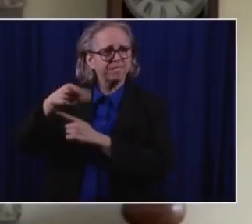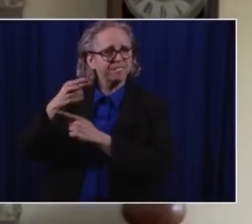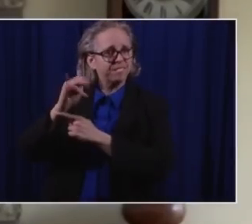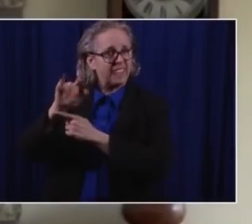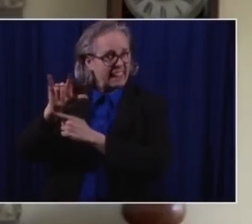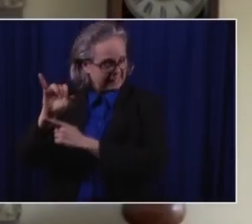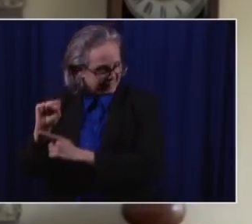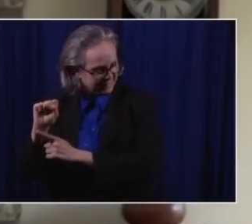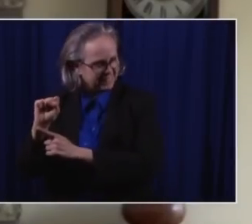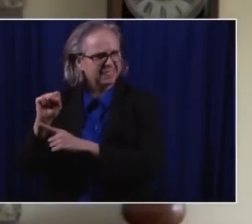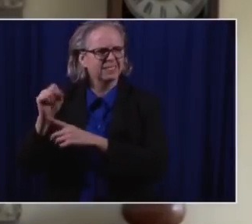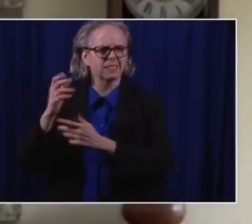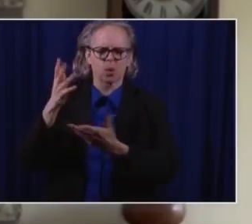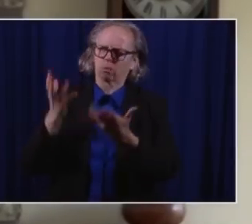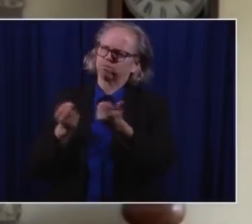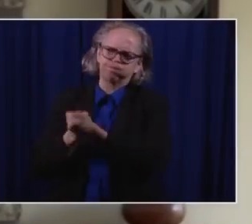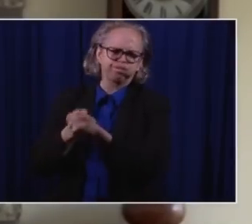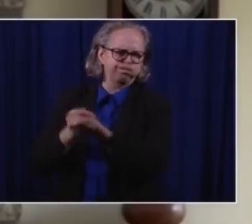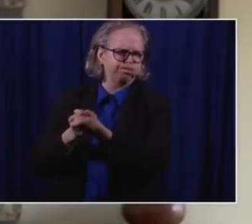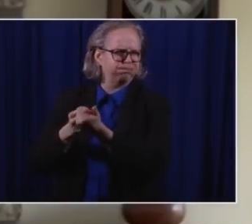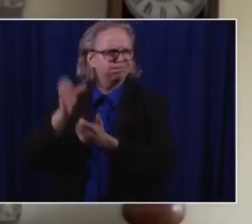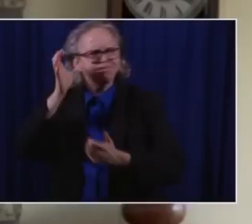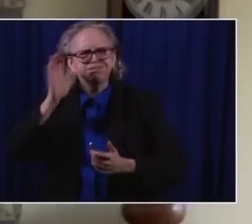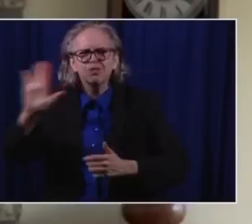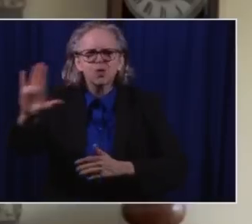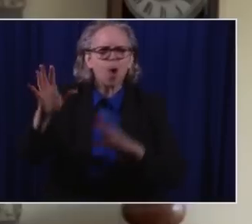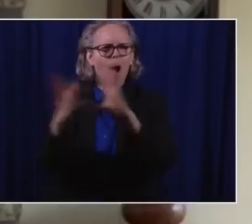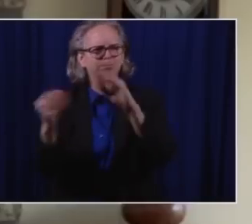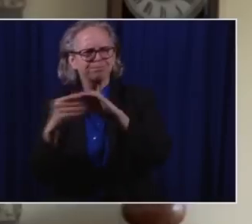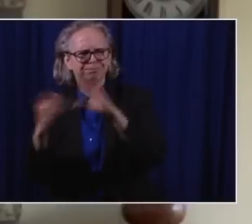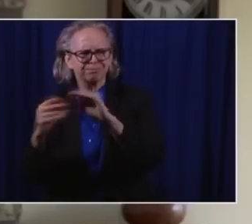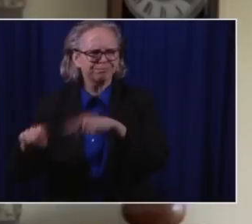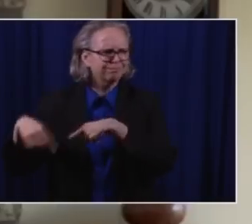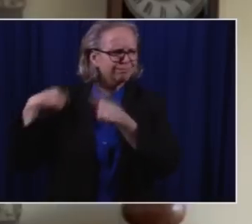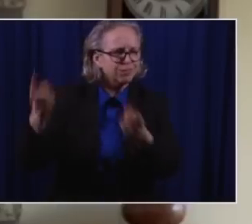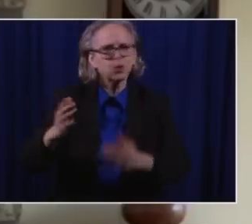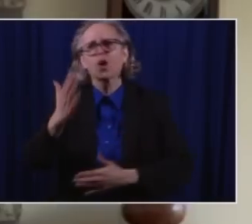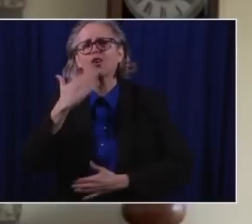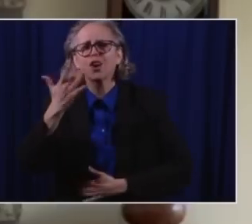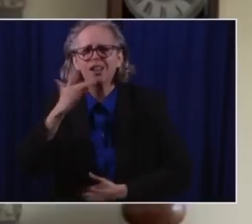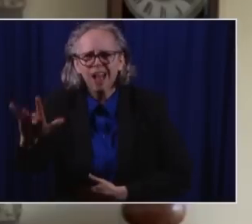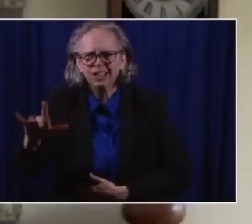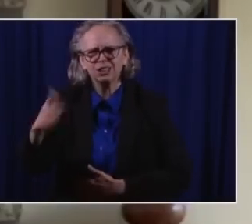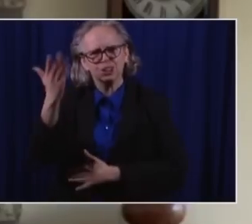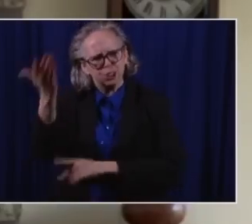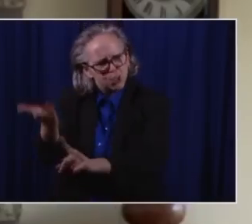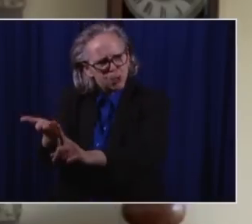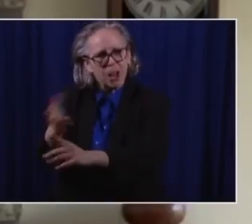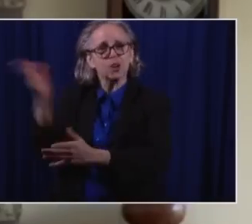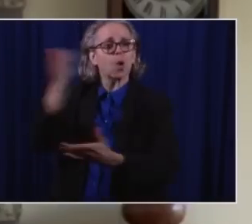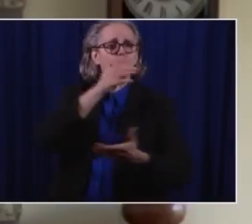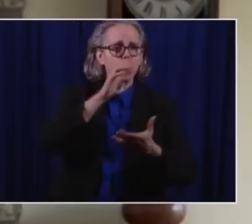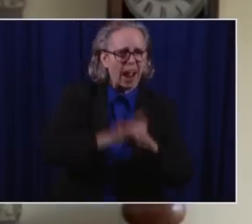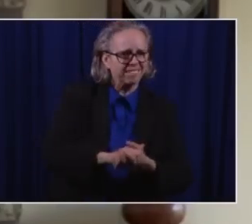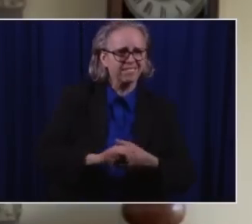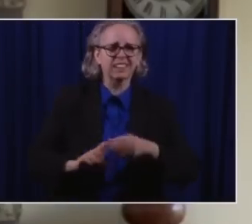I guess what is your broadcast and we'll look forward to seeing you I know your mom fill is a great great fan and she'll